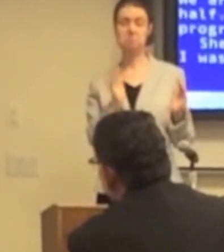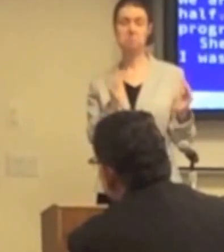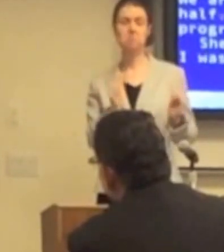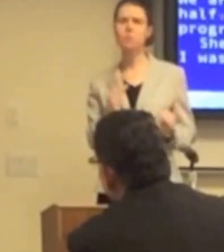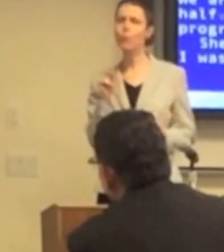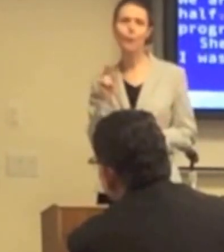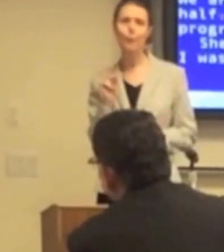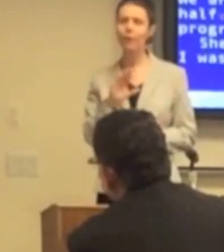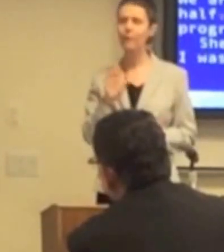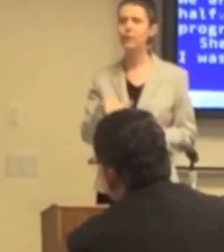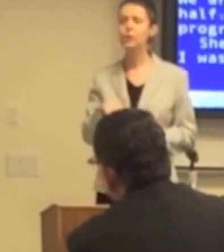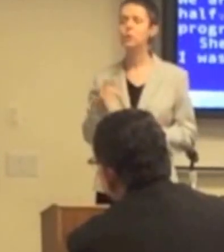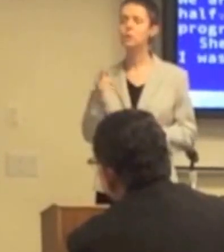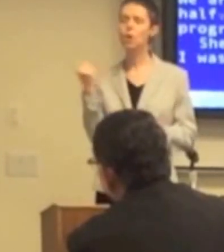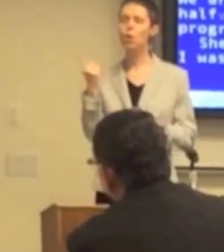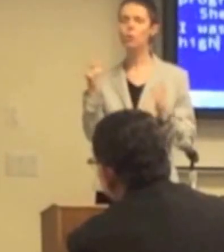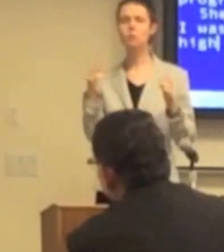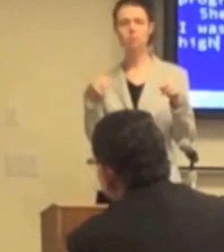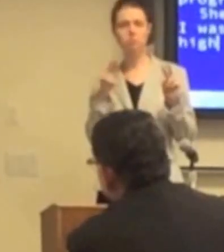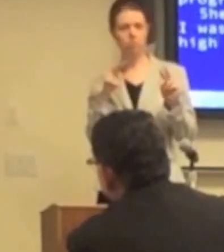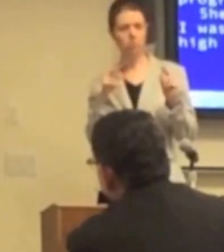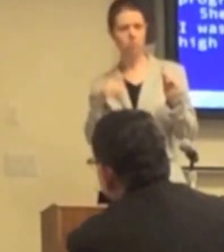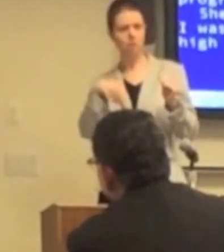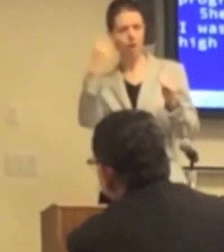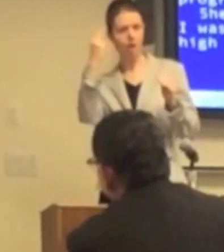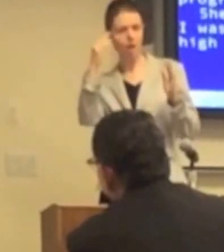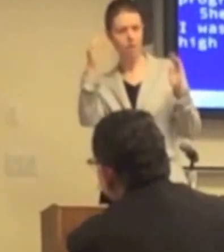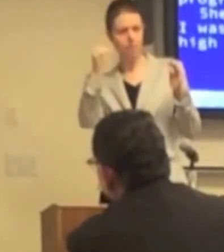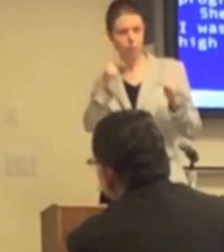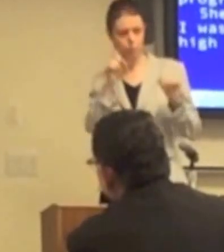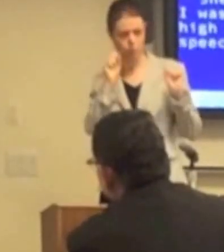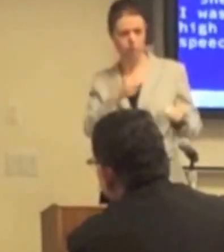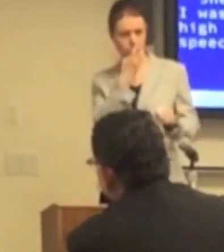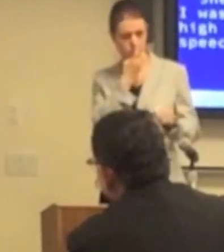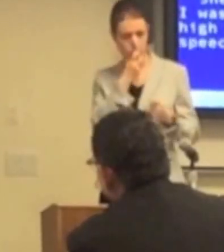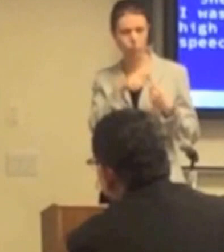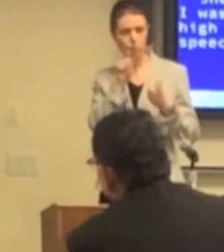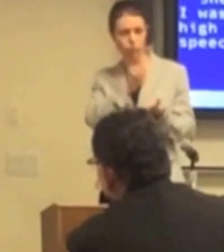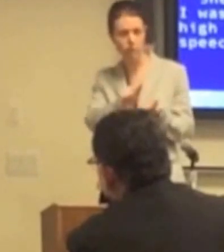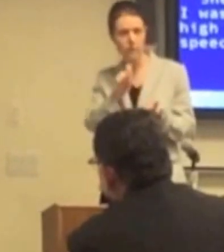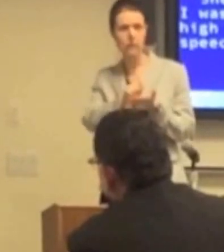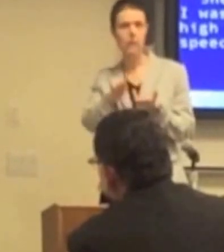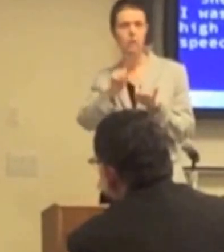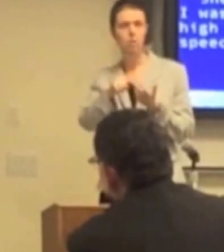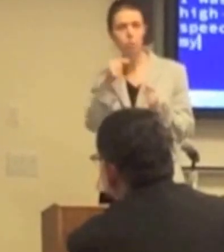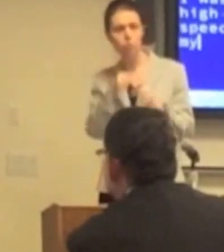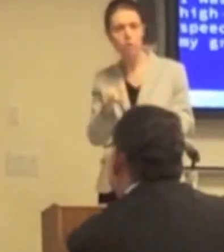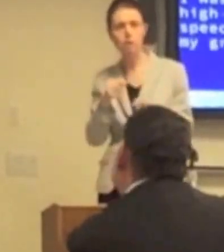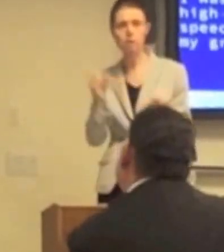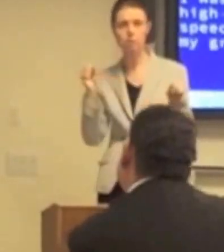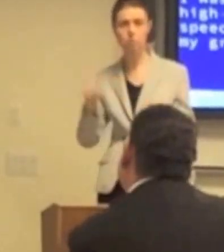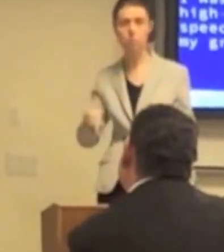She had high expectations for my speech, for my writing, for my grammar,